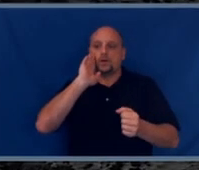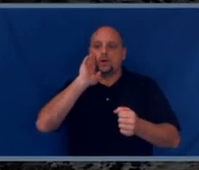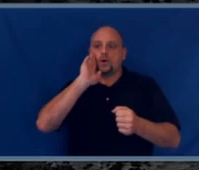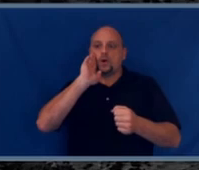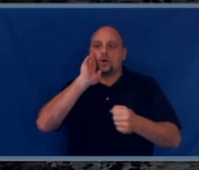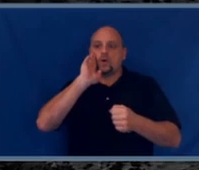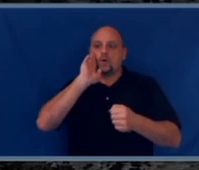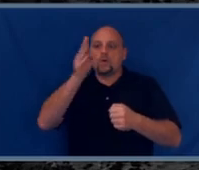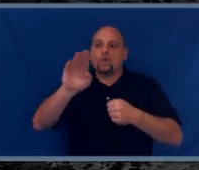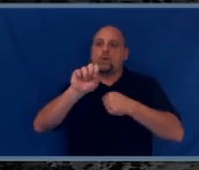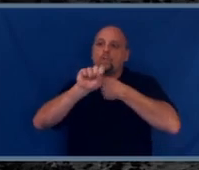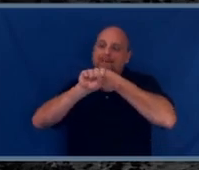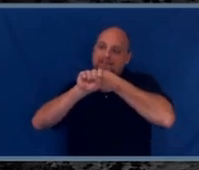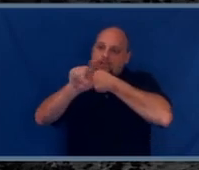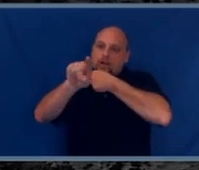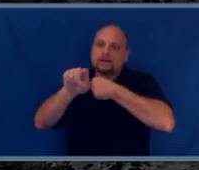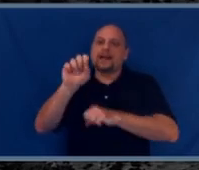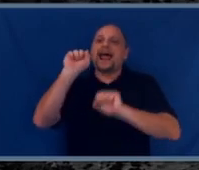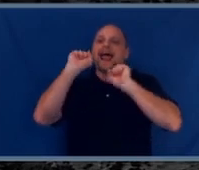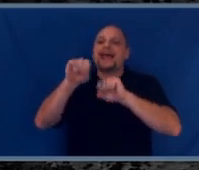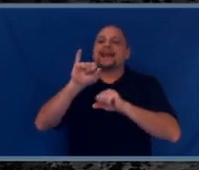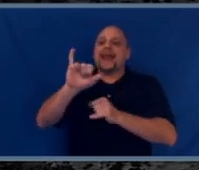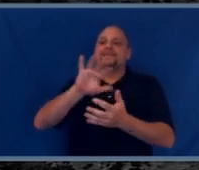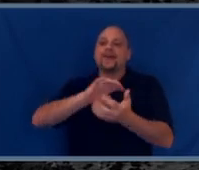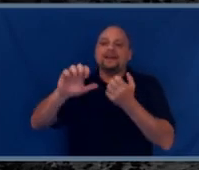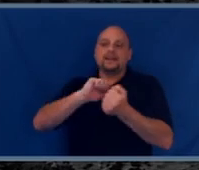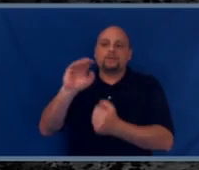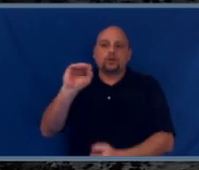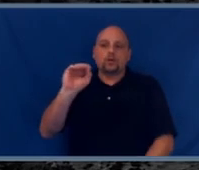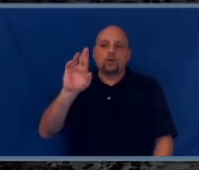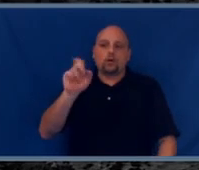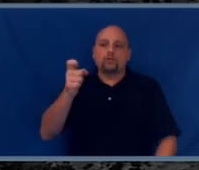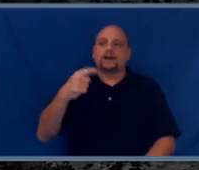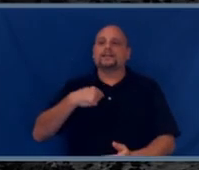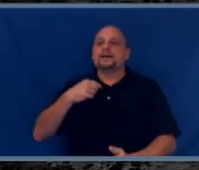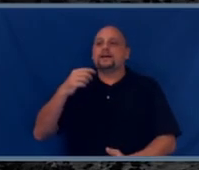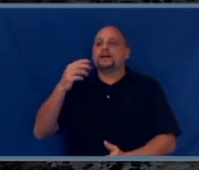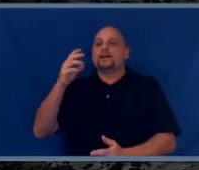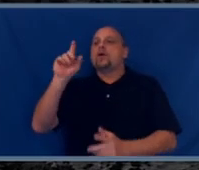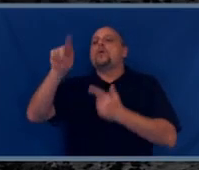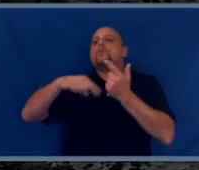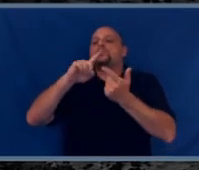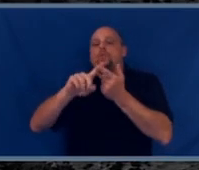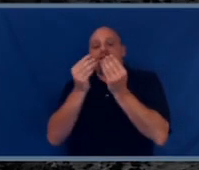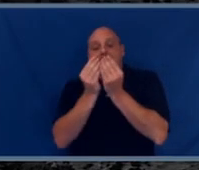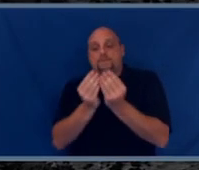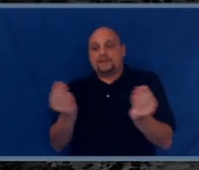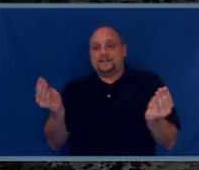IS IT CAPABLE OF DAMAGING CYRUS. WHEN THE MATERIAL WAS IMPACTED